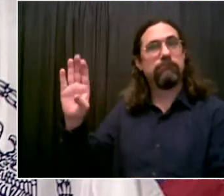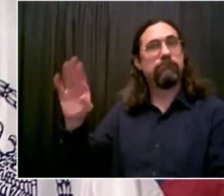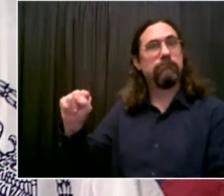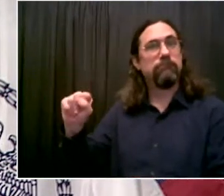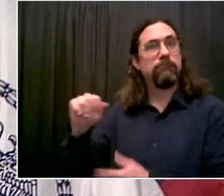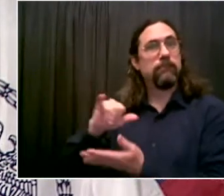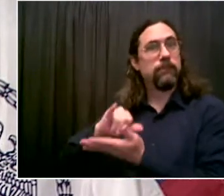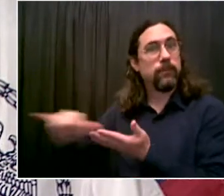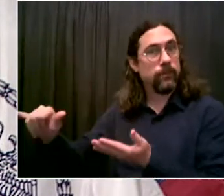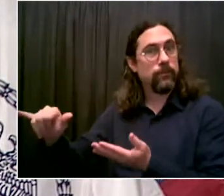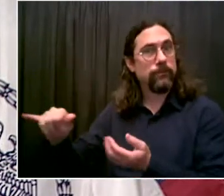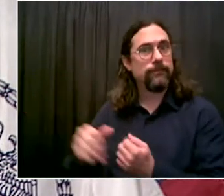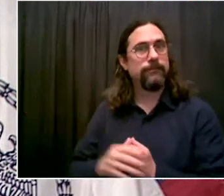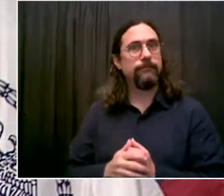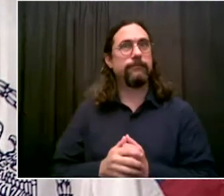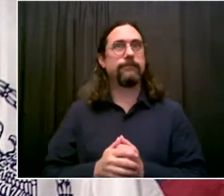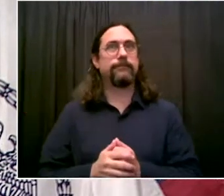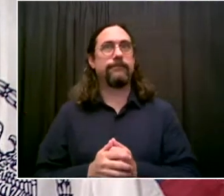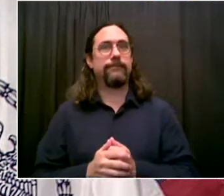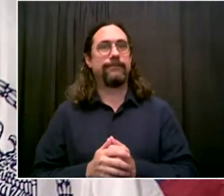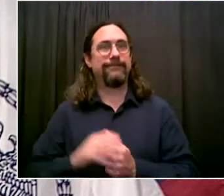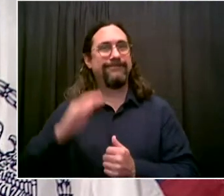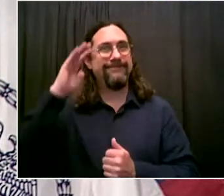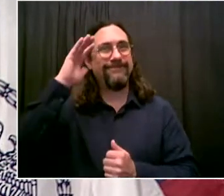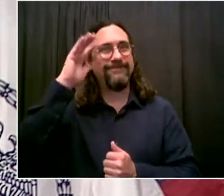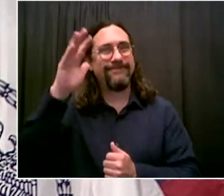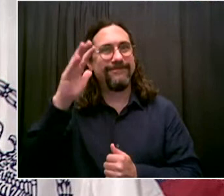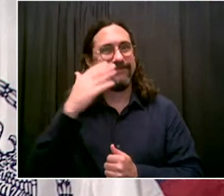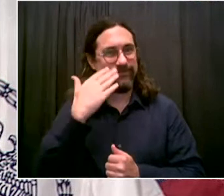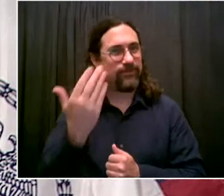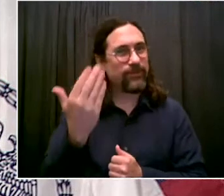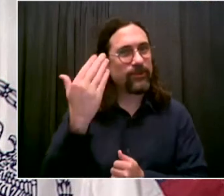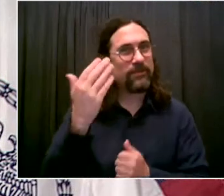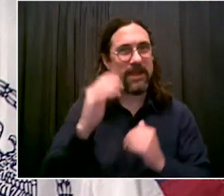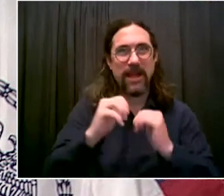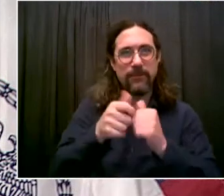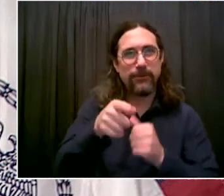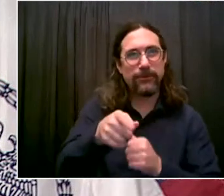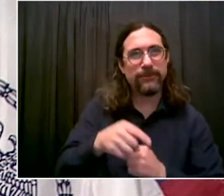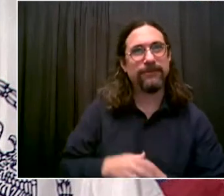CBS NEW YORK ,